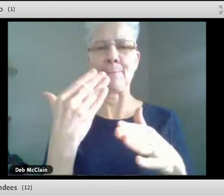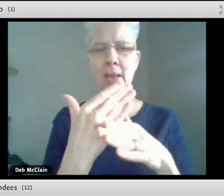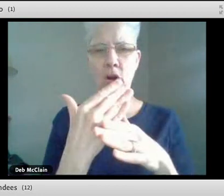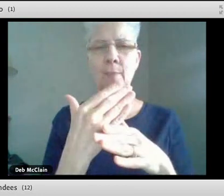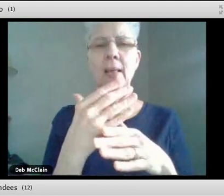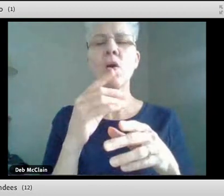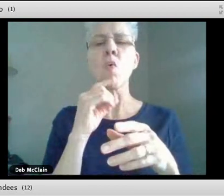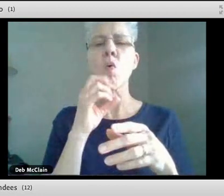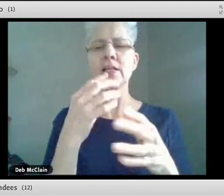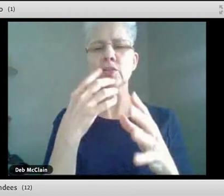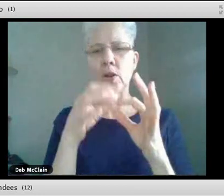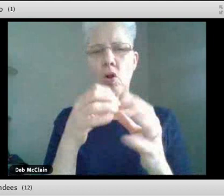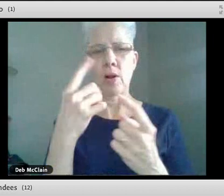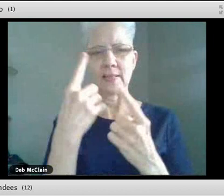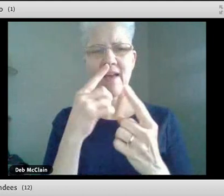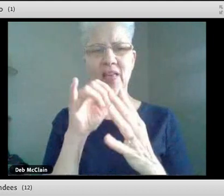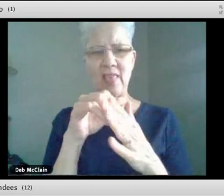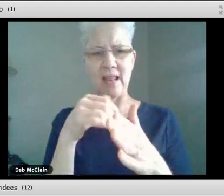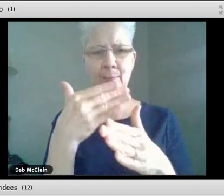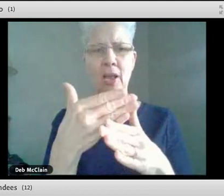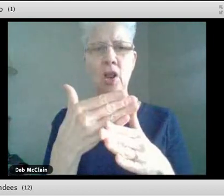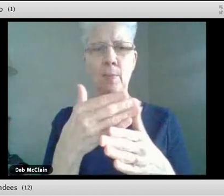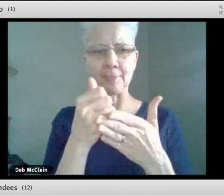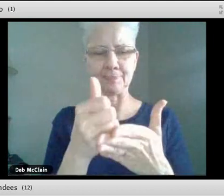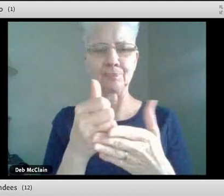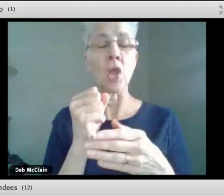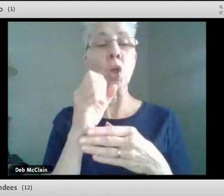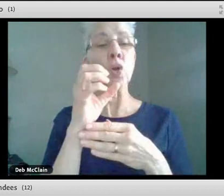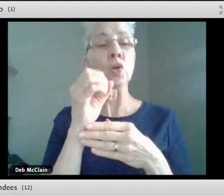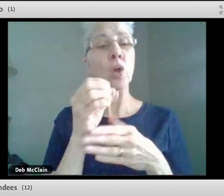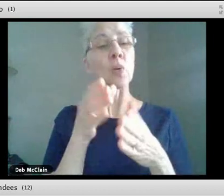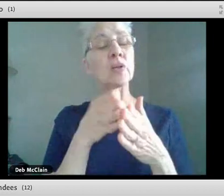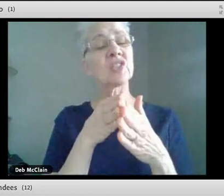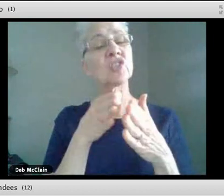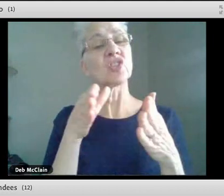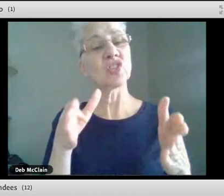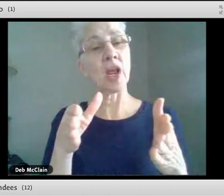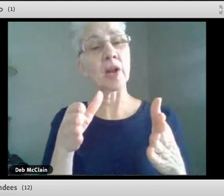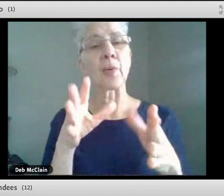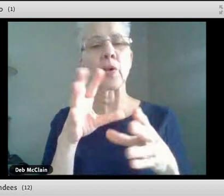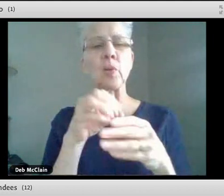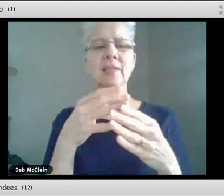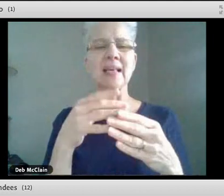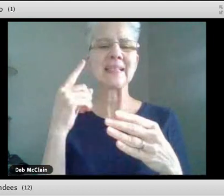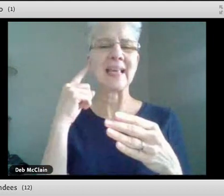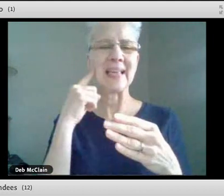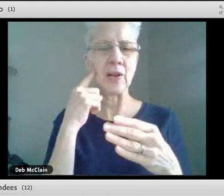or is regarded as having such an impairment. So, in general, it includes things like hearing, mobility,